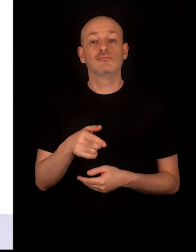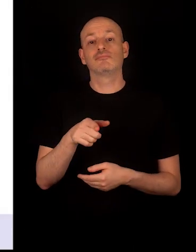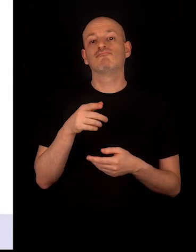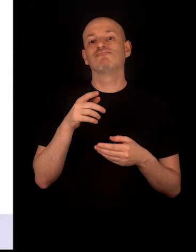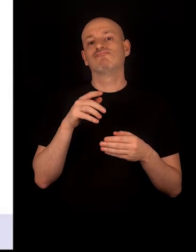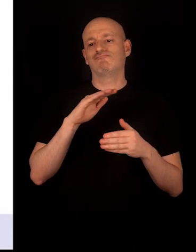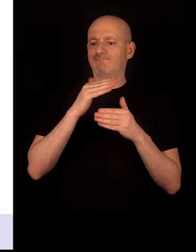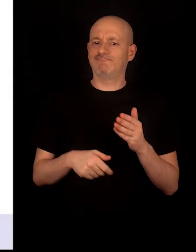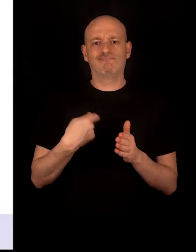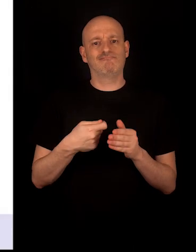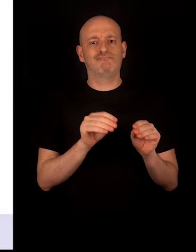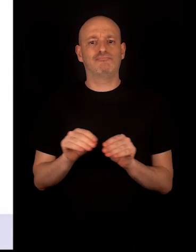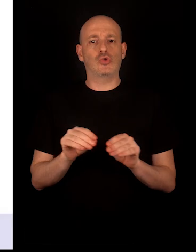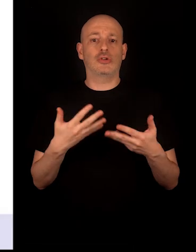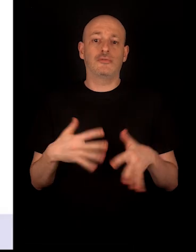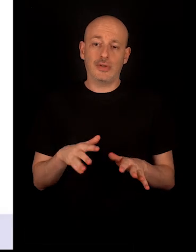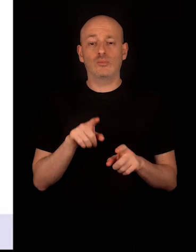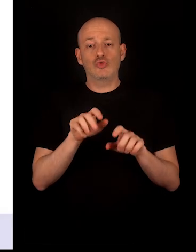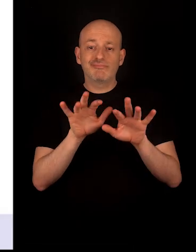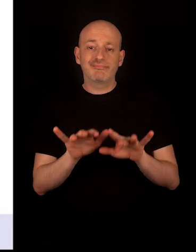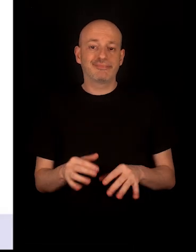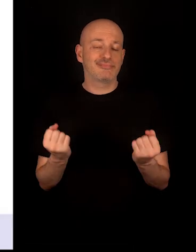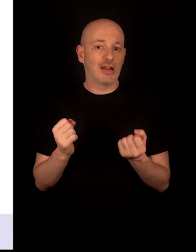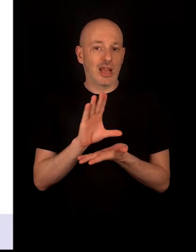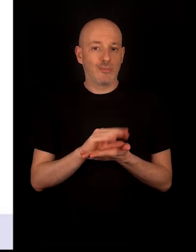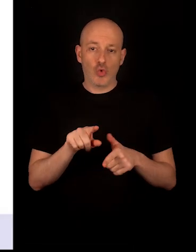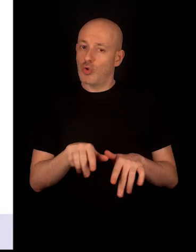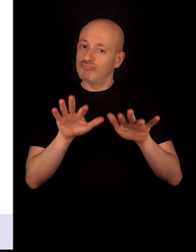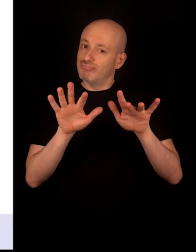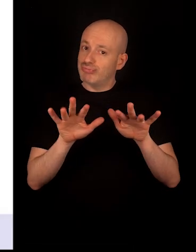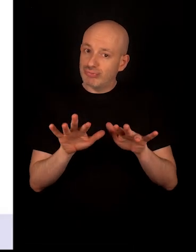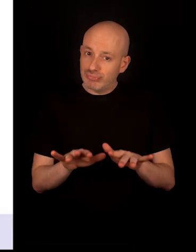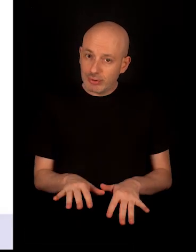at the end of the mobility project, you need to fill in the activity report